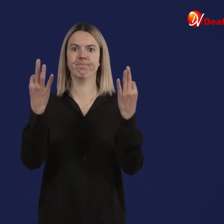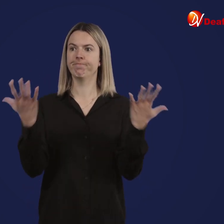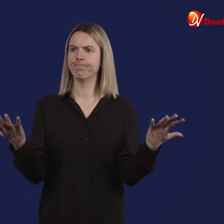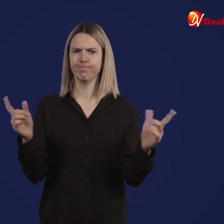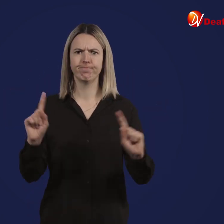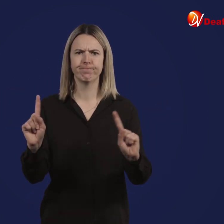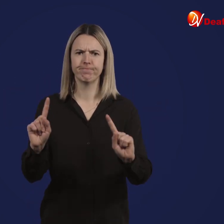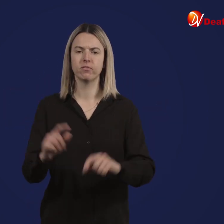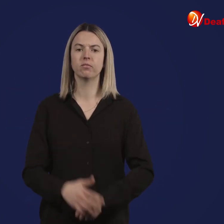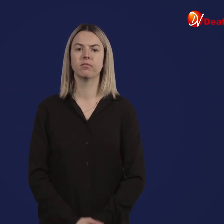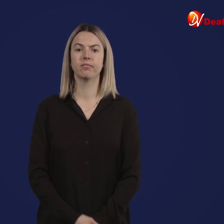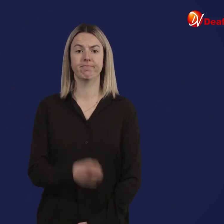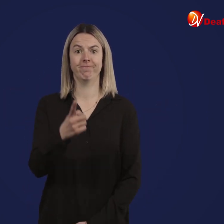you do not have to wear a face mask.